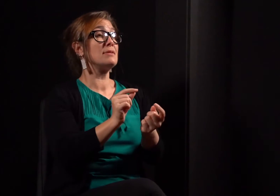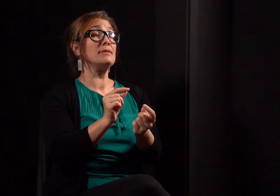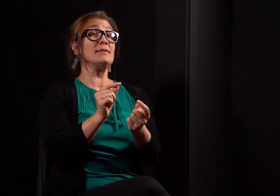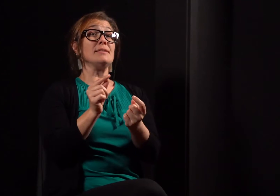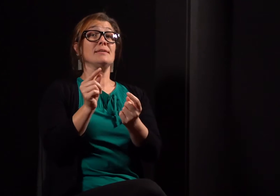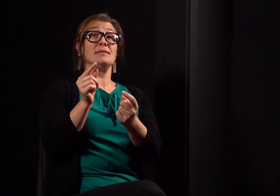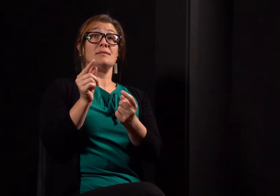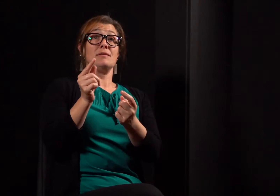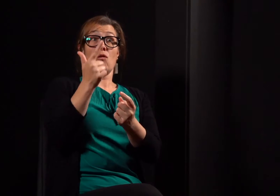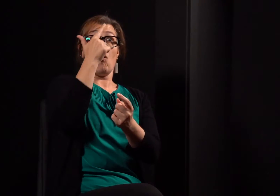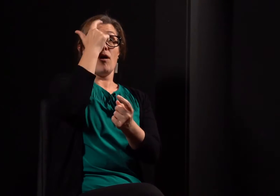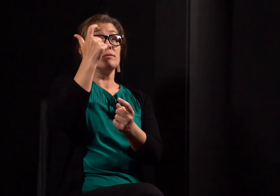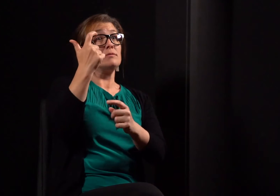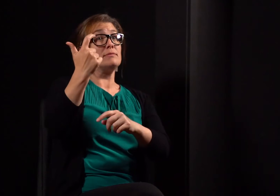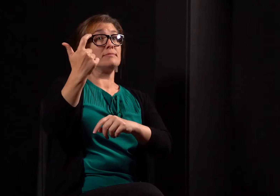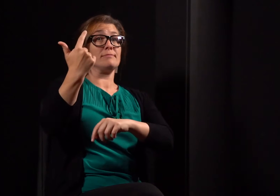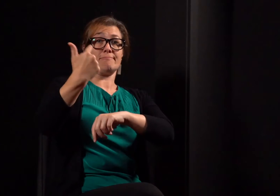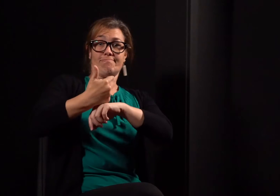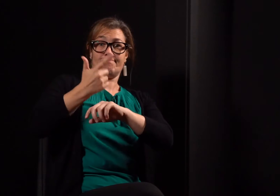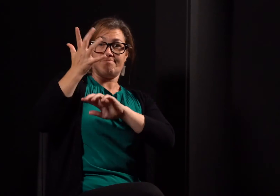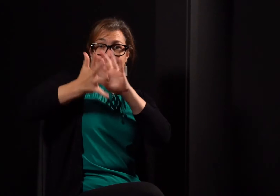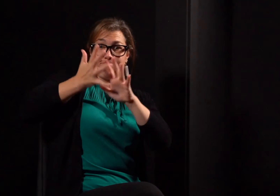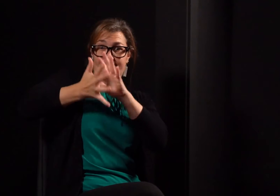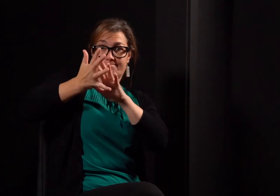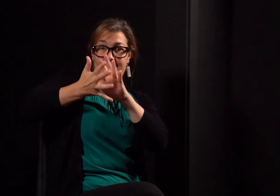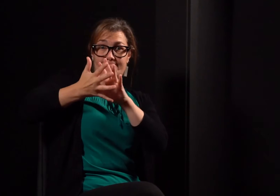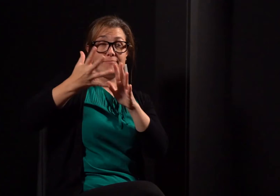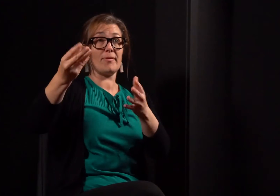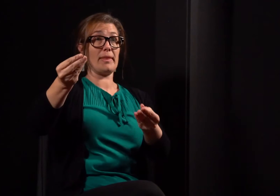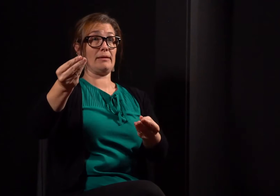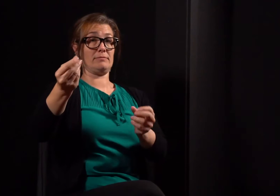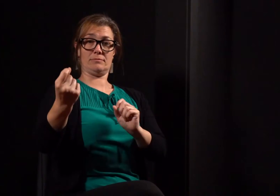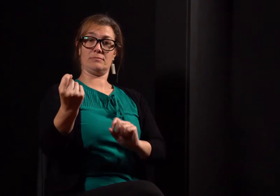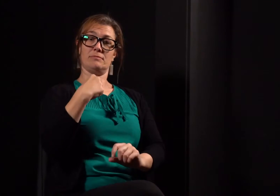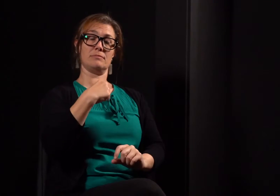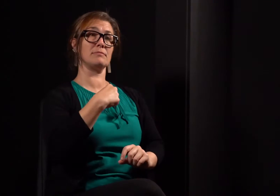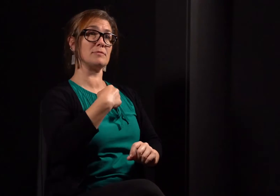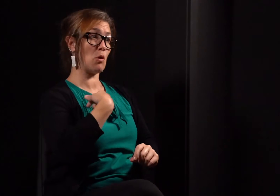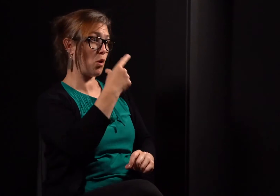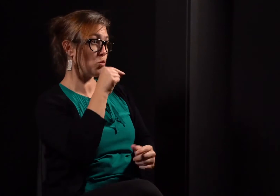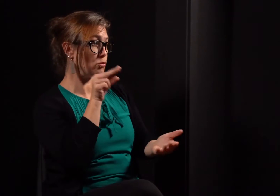and they were speaking at a particular conference and they had the idea to film themselves presenting,